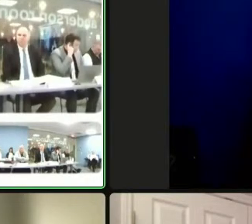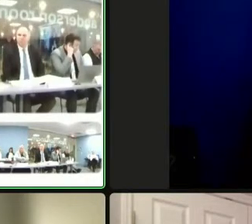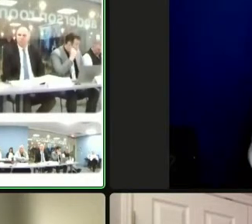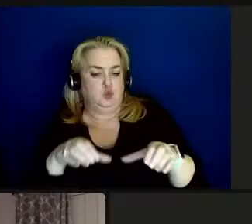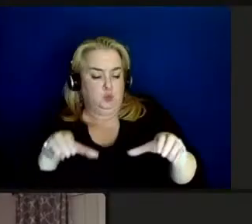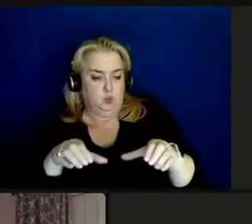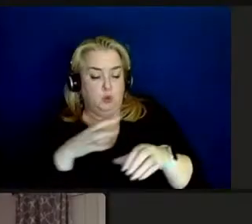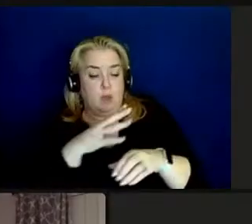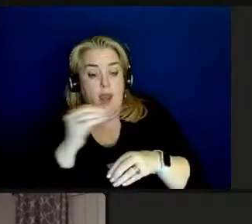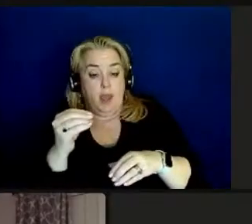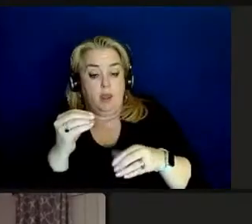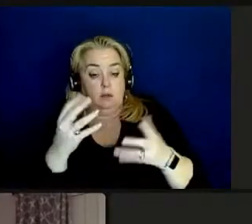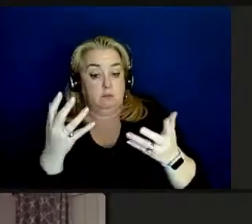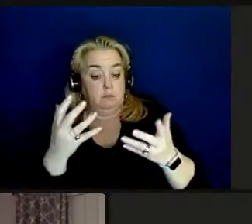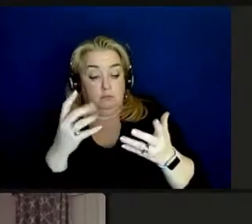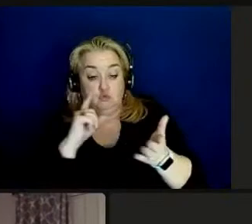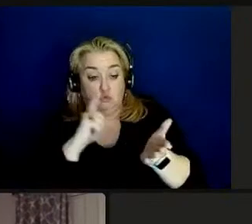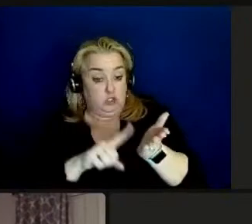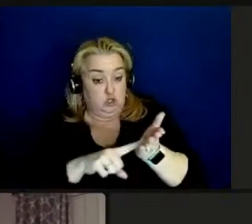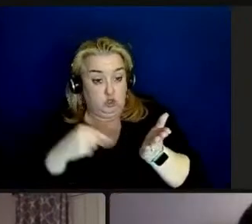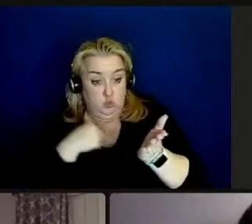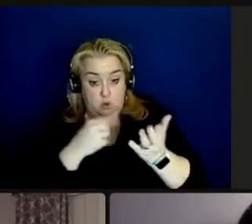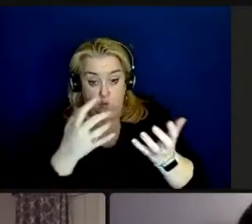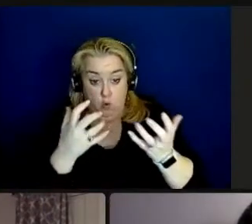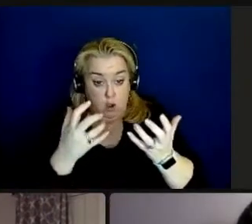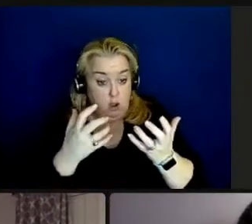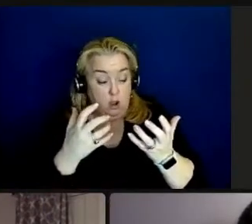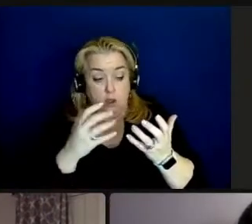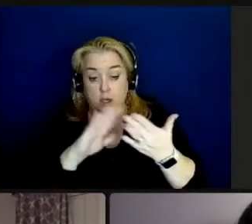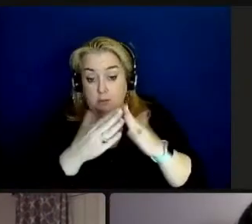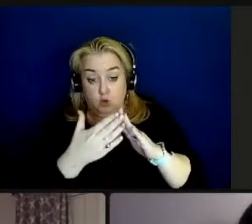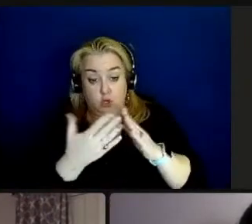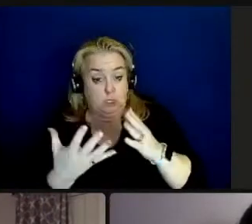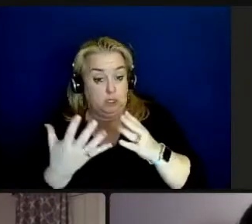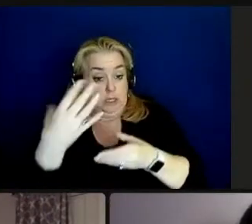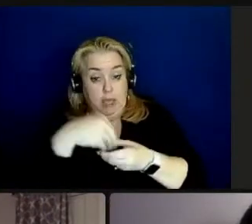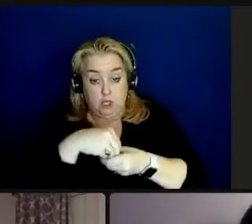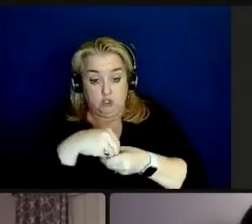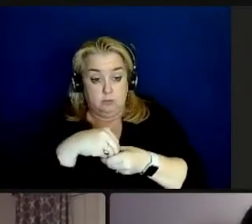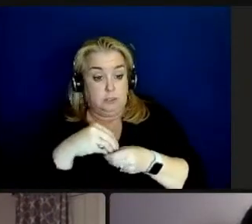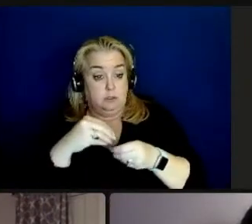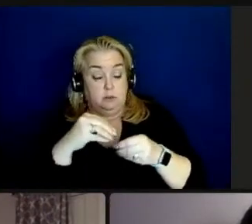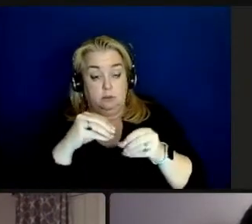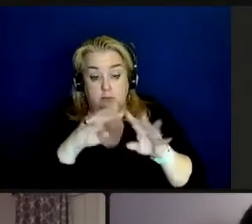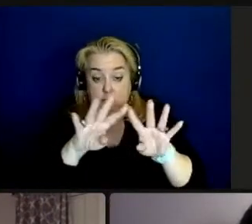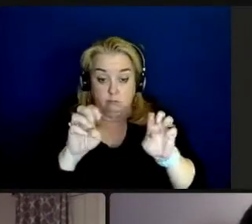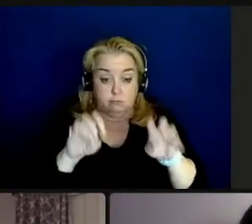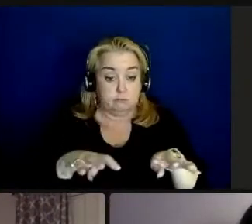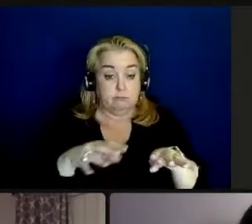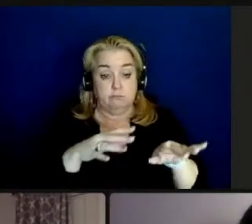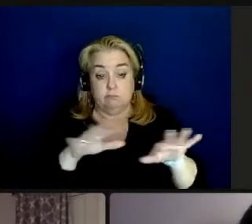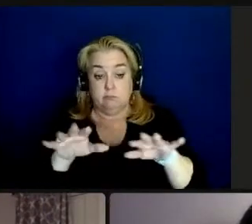FORMULATE THIS IF WE WANT TO TAKE THIS IN A CERTAIN DIRECTION, WHAT INFORMATION DO